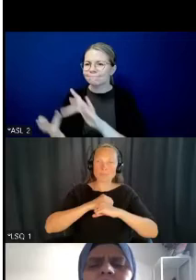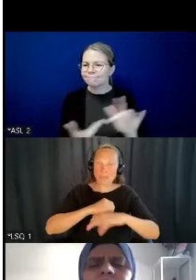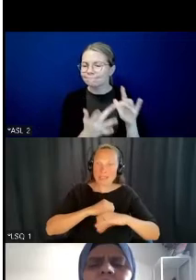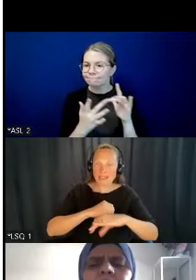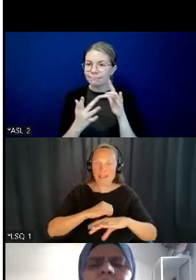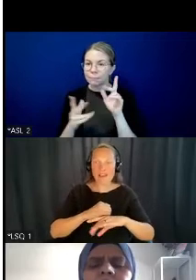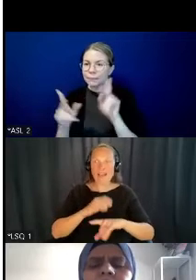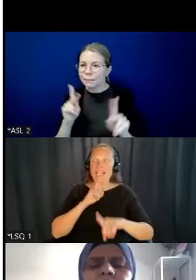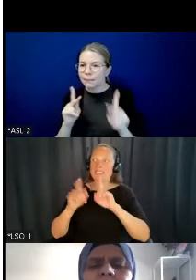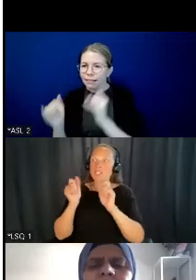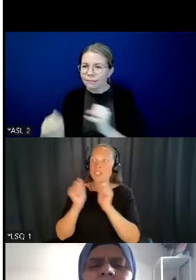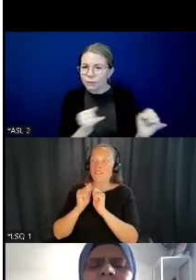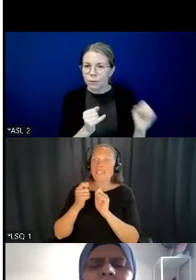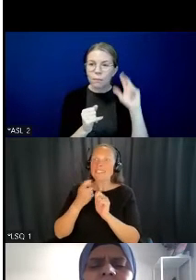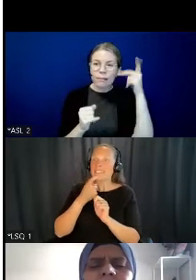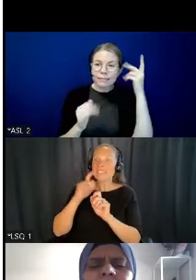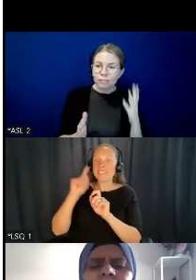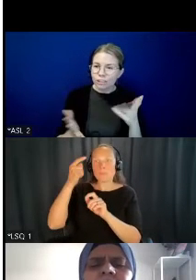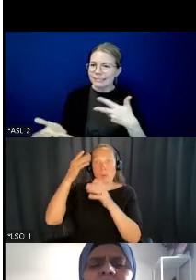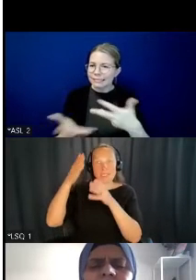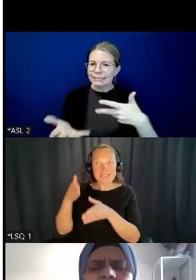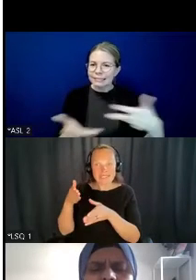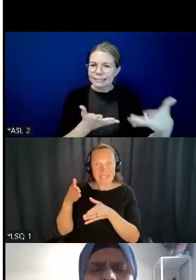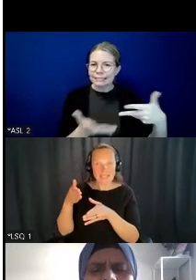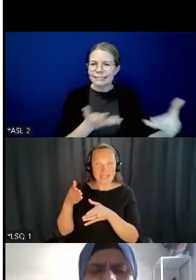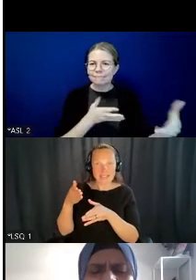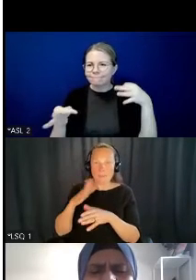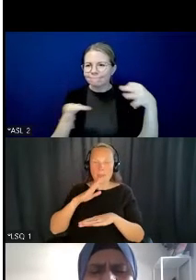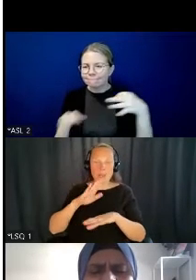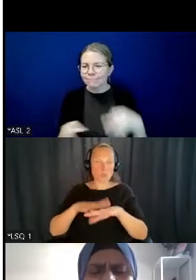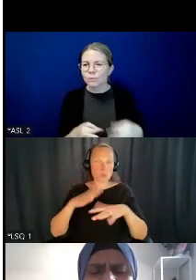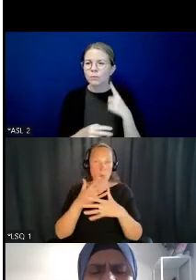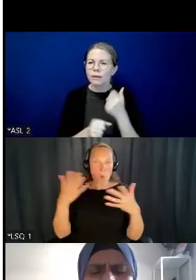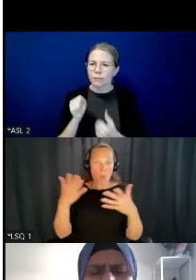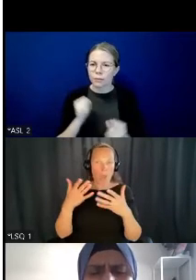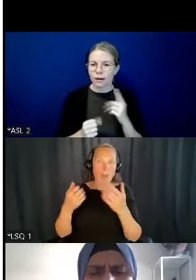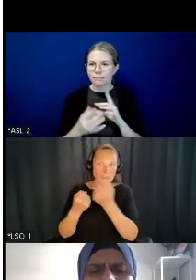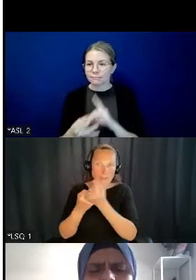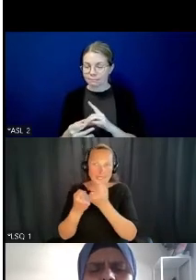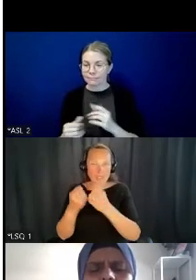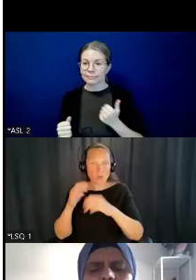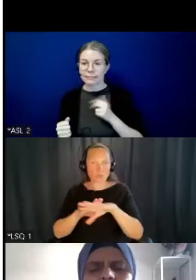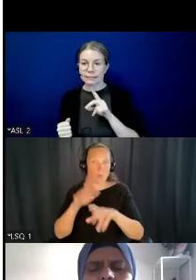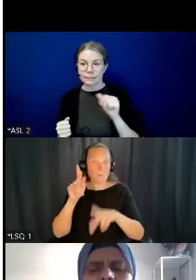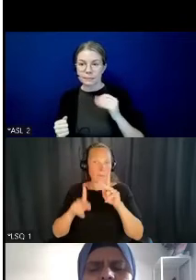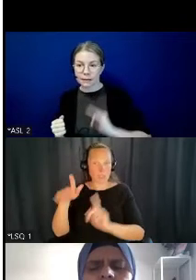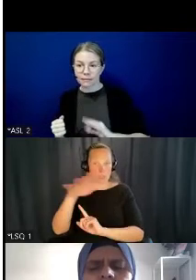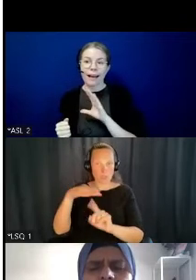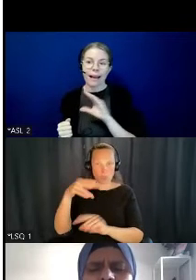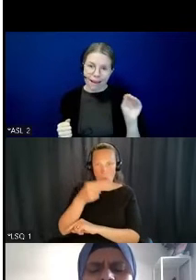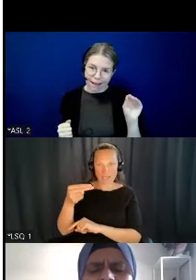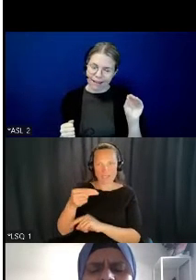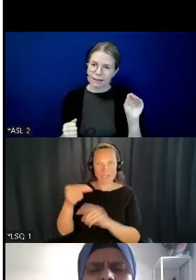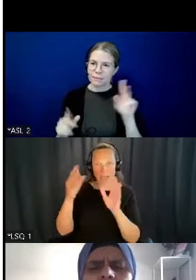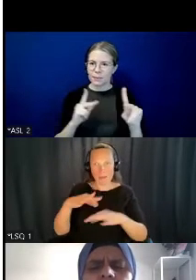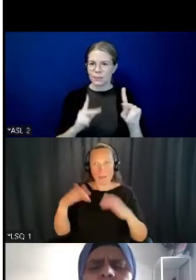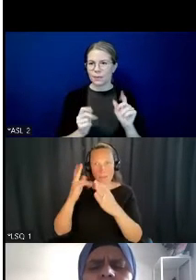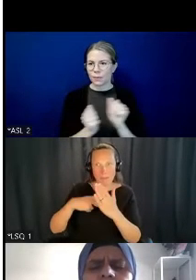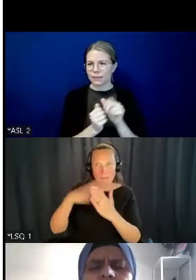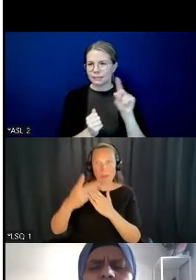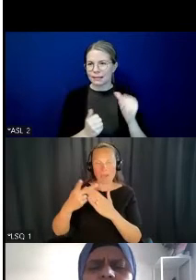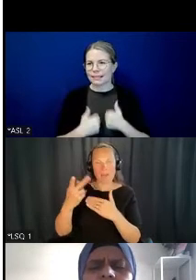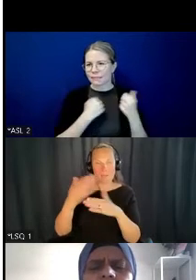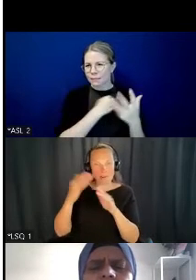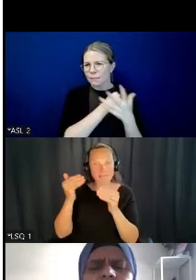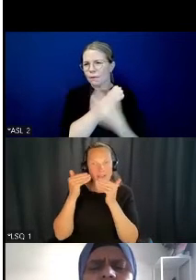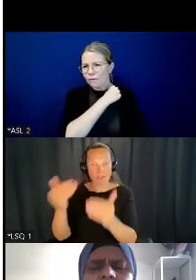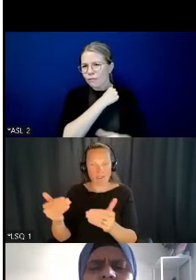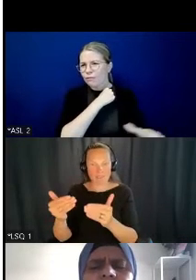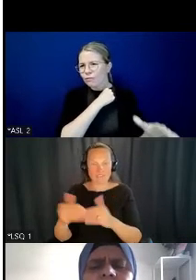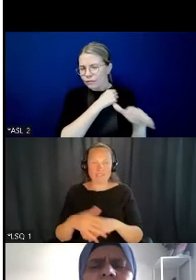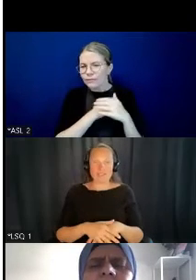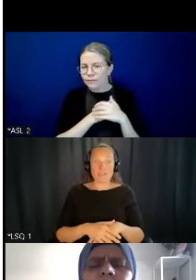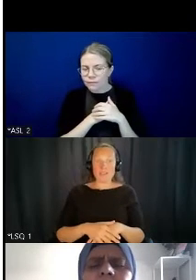ABOUT THE CANADA DISABILITY BENEFIT AND DISABILITY POVERTY. NOW, FINALLY, WE ARE SEEING